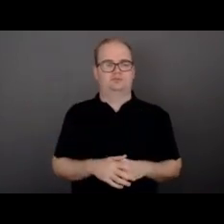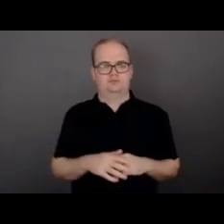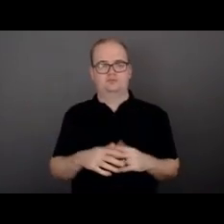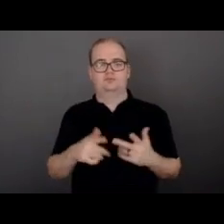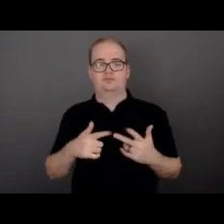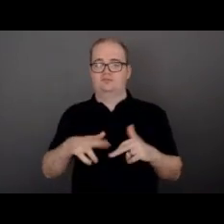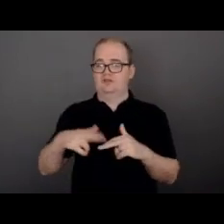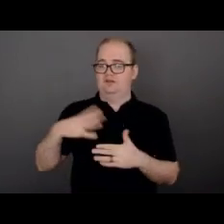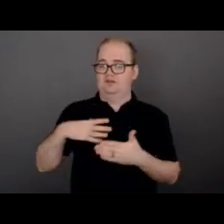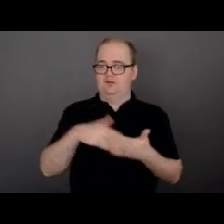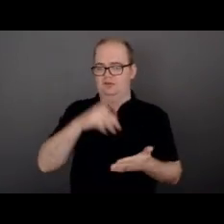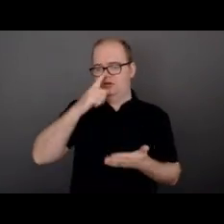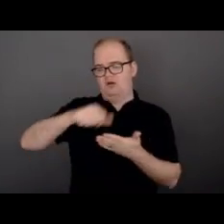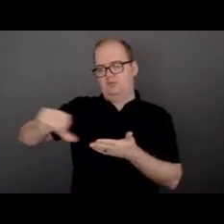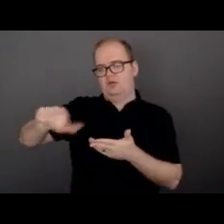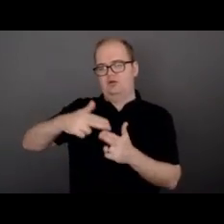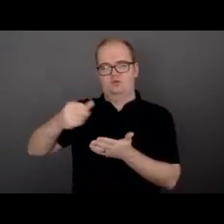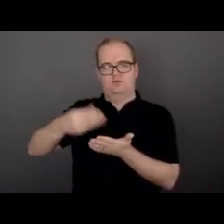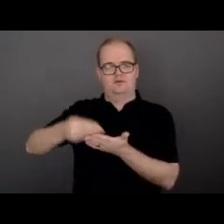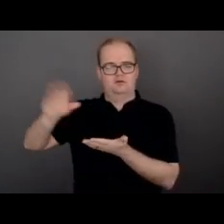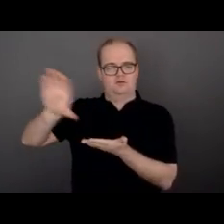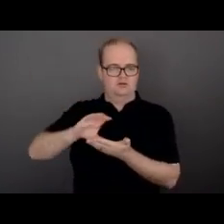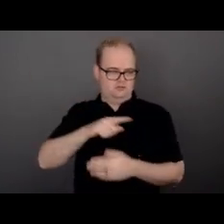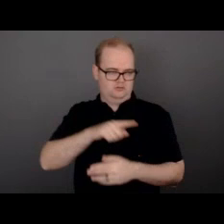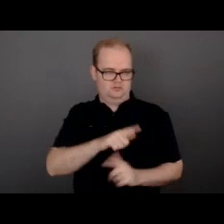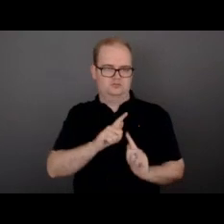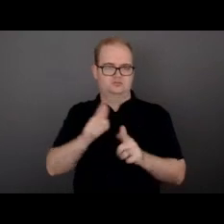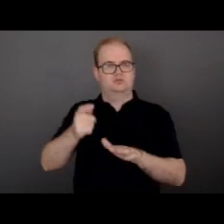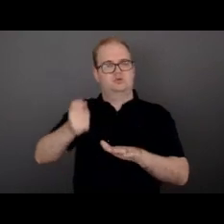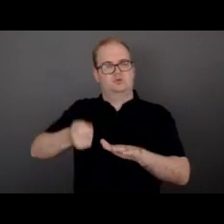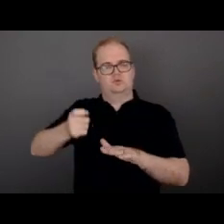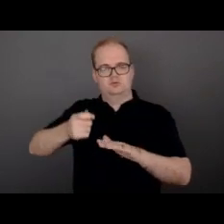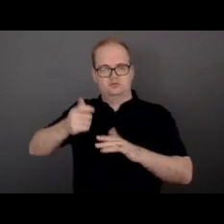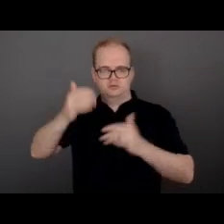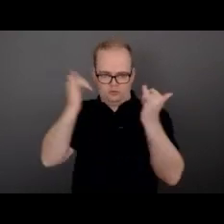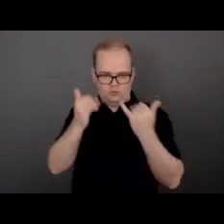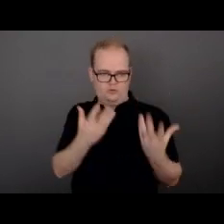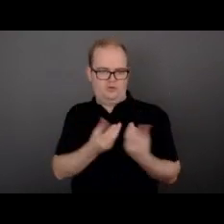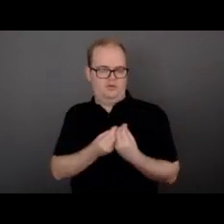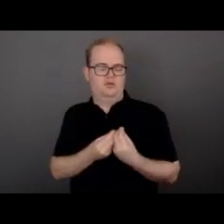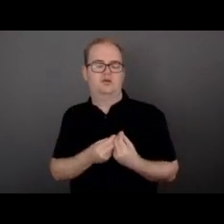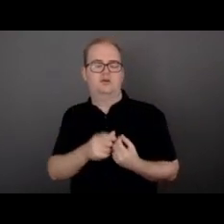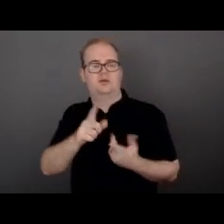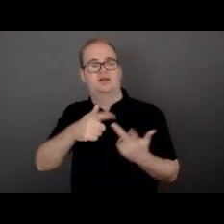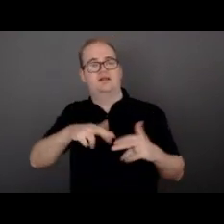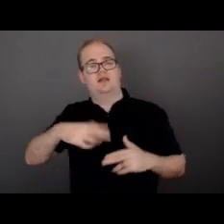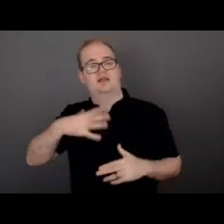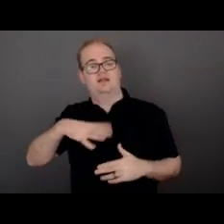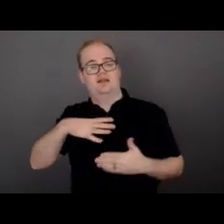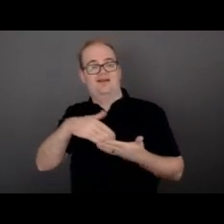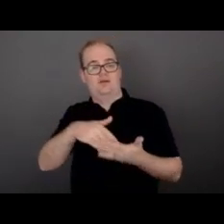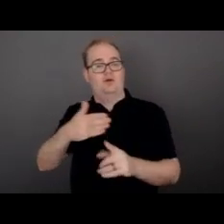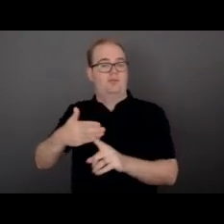But if they need help before that starts, the child protection early legal service might